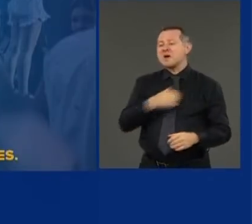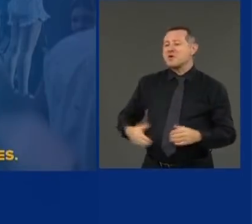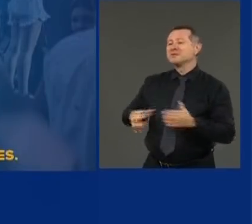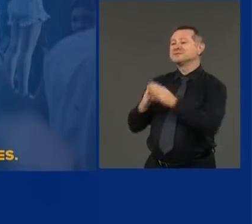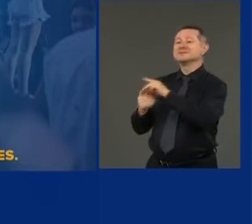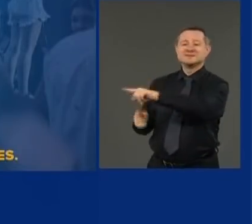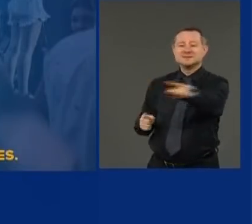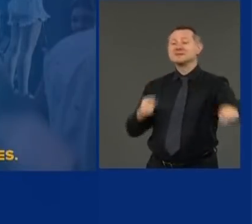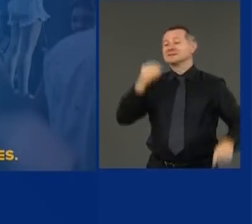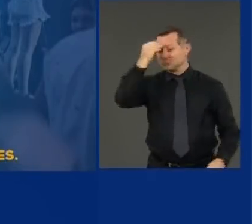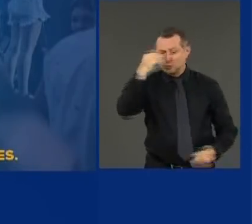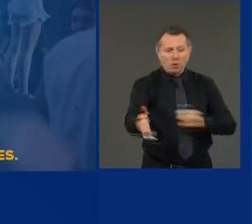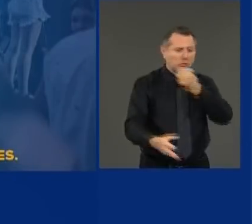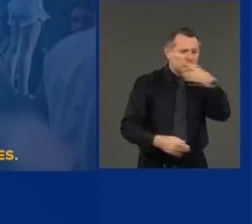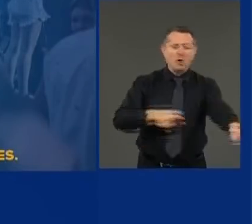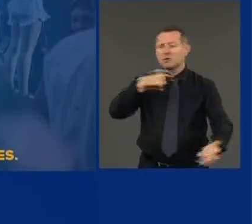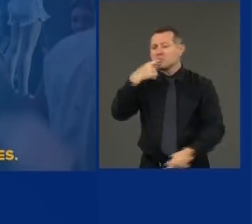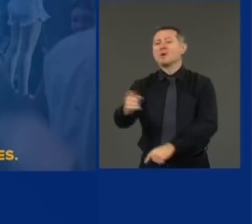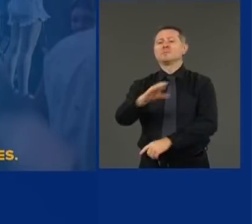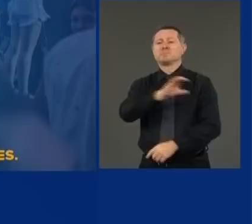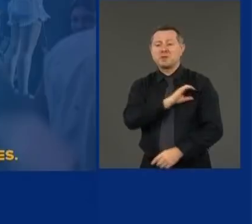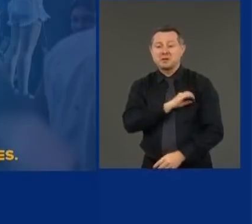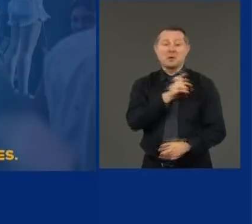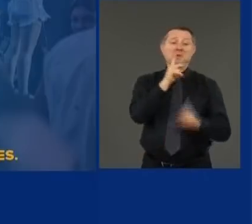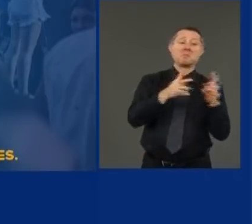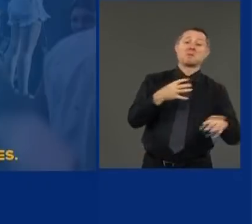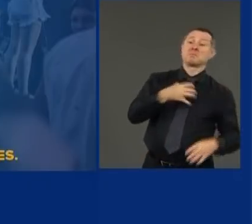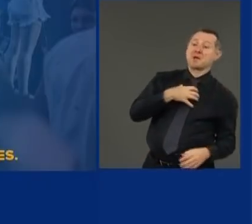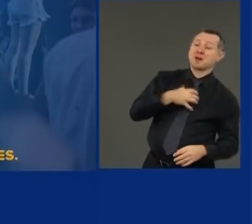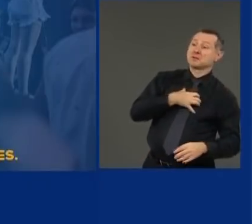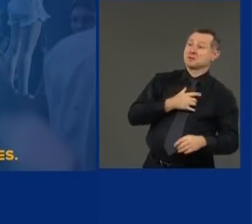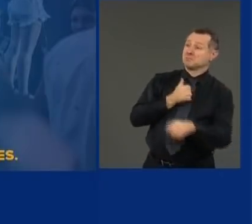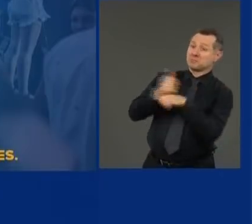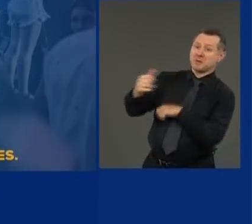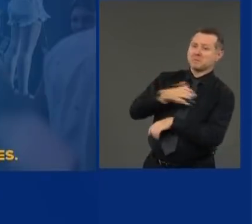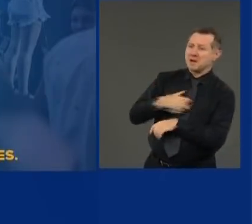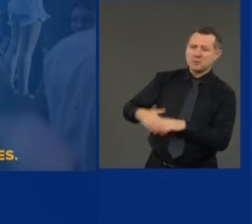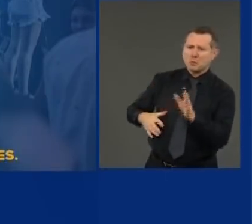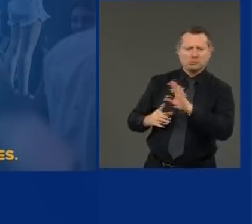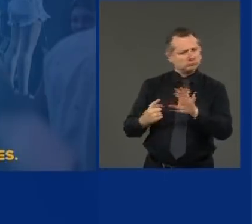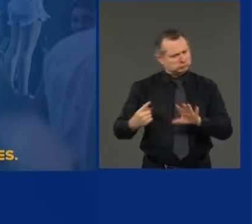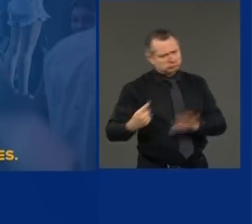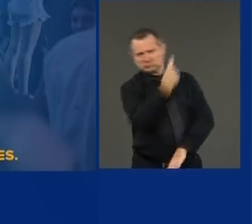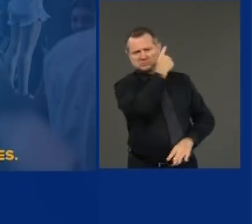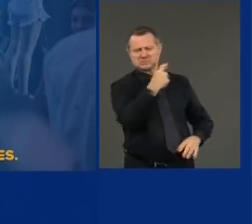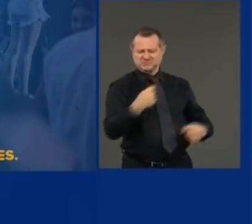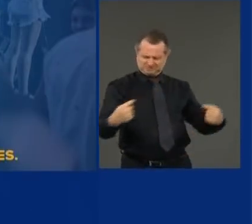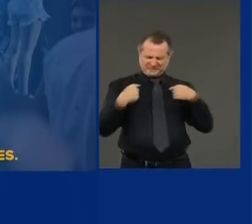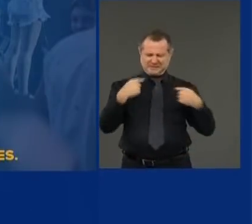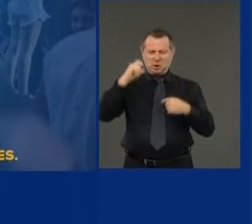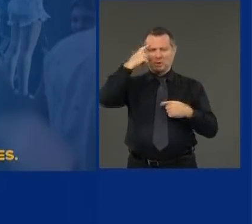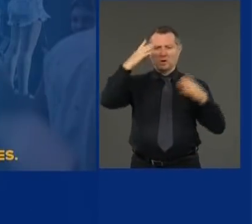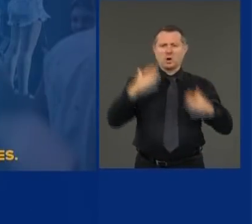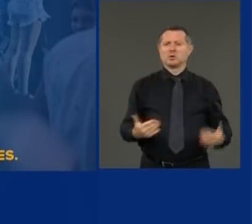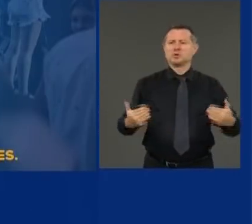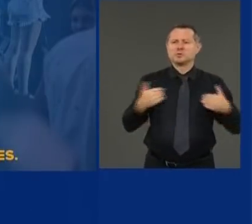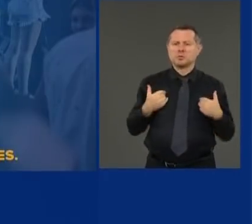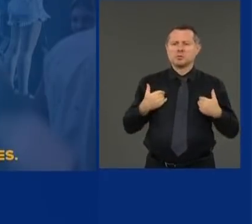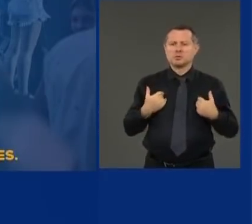TAKING RESPONSIBILITY. MR. MAYOR, TELL YOUR POLICE WHEN THEY GO OUT TO ENFORCE THE LAW